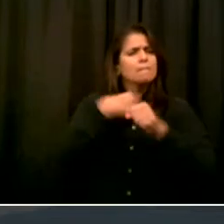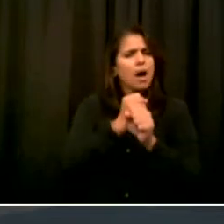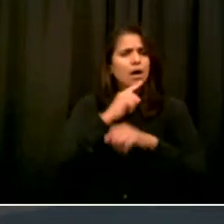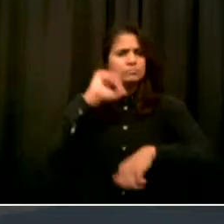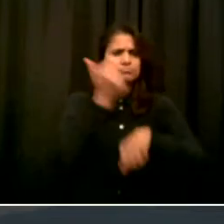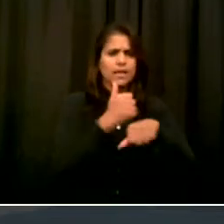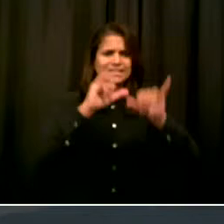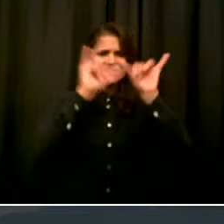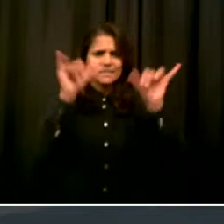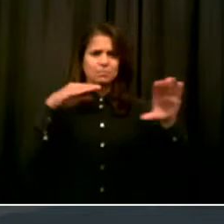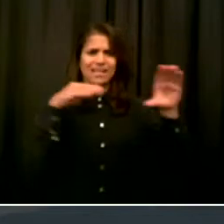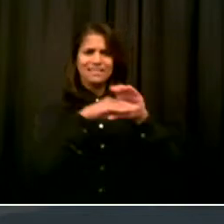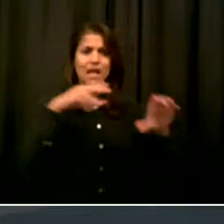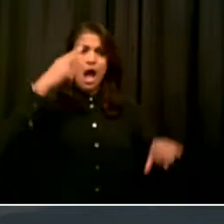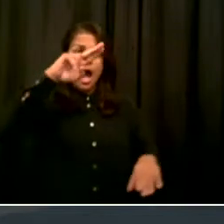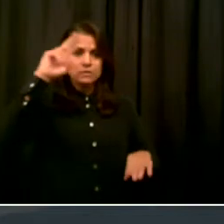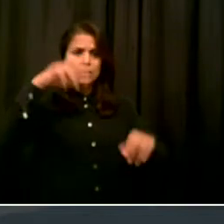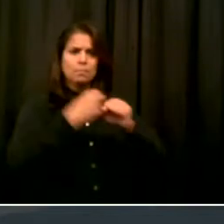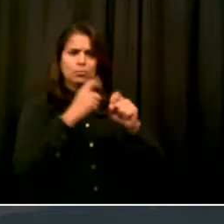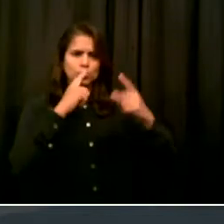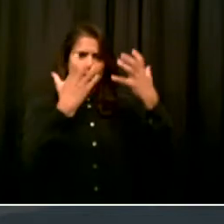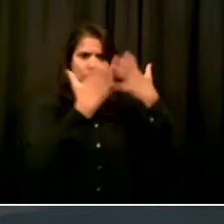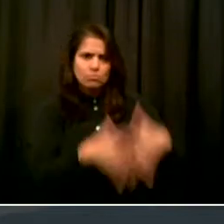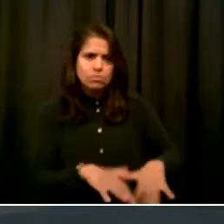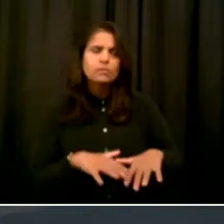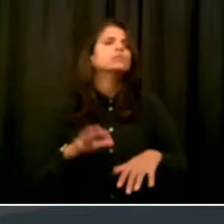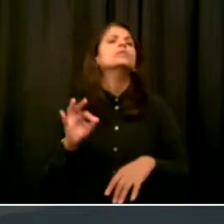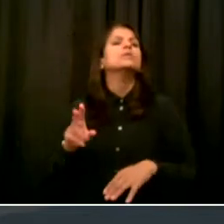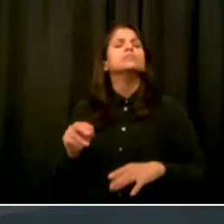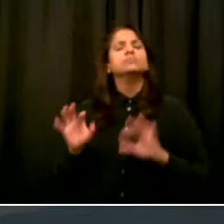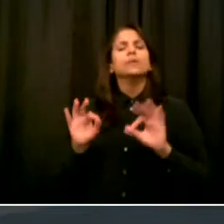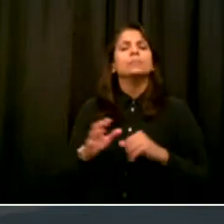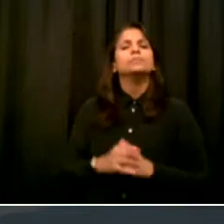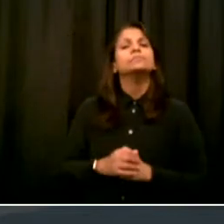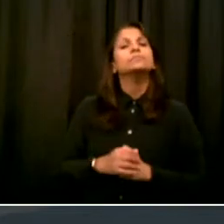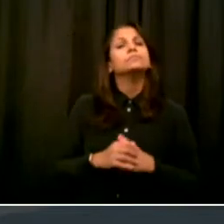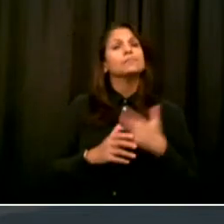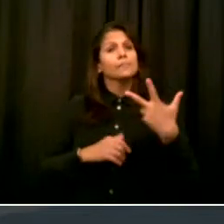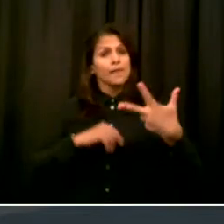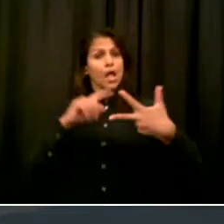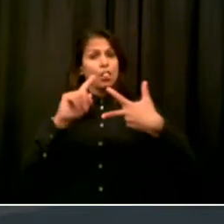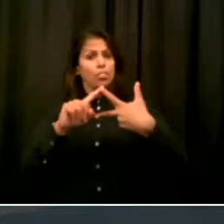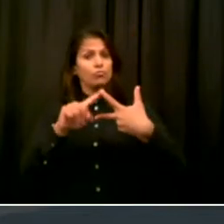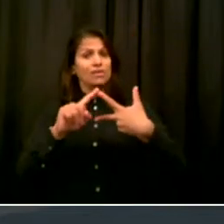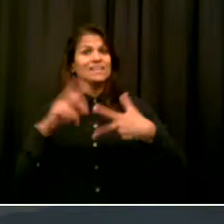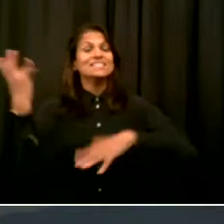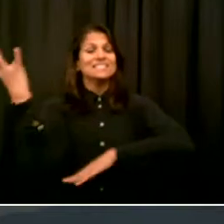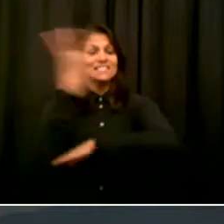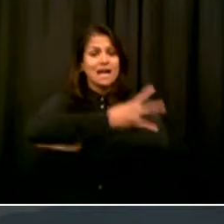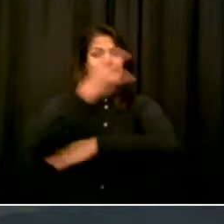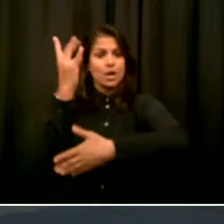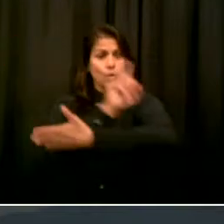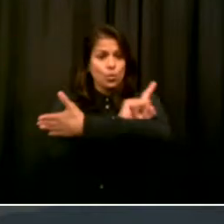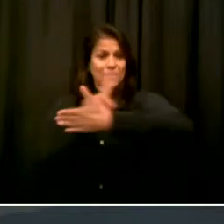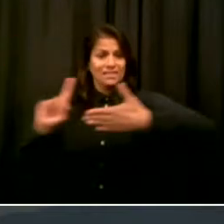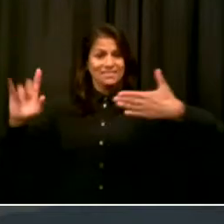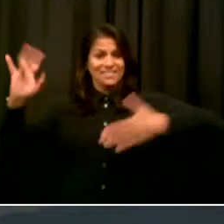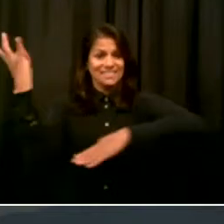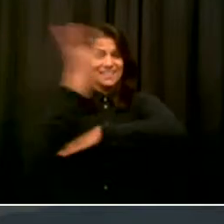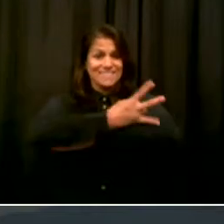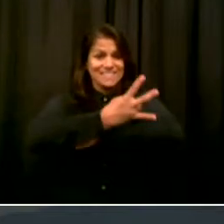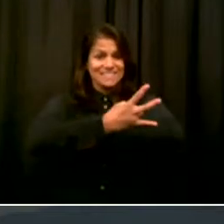AND HANDLE. WE DON'T WANT